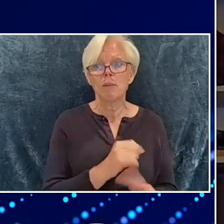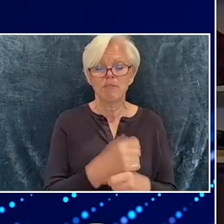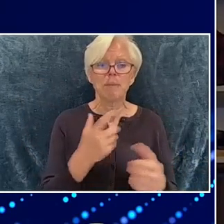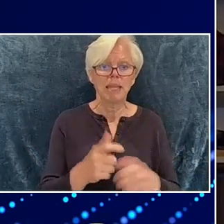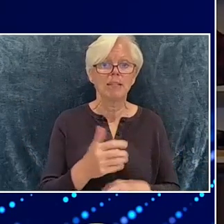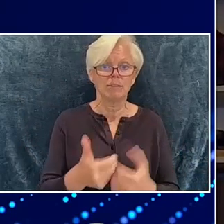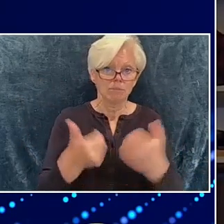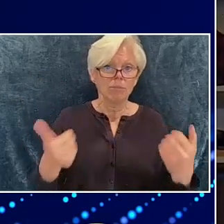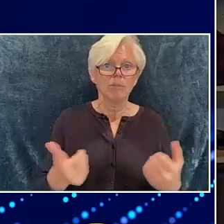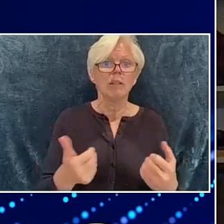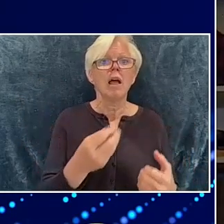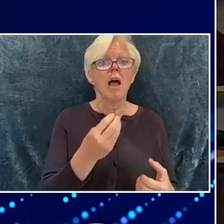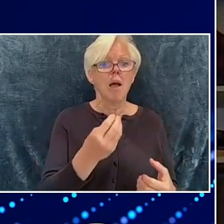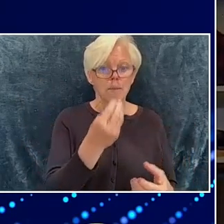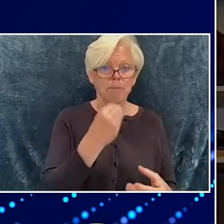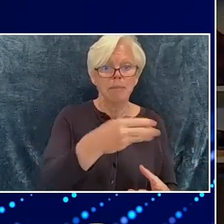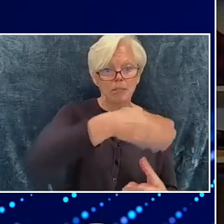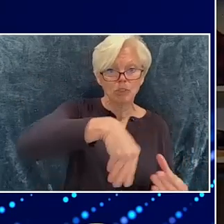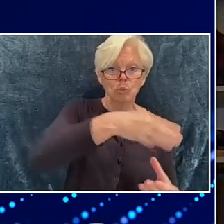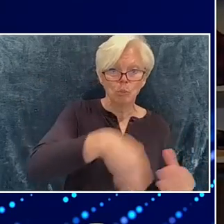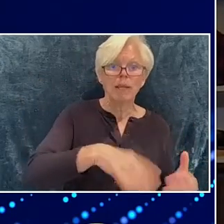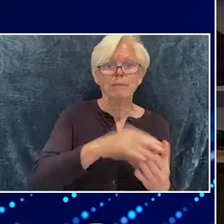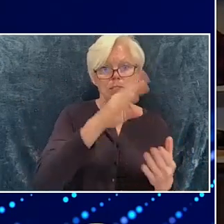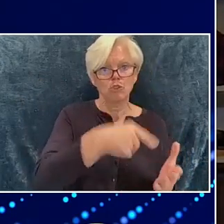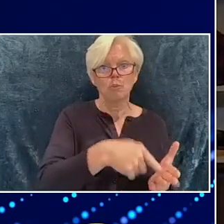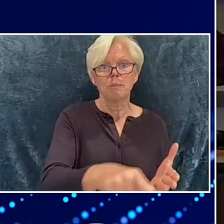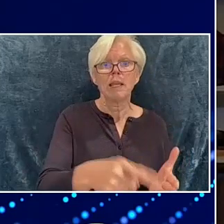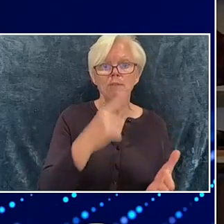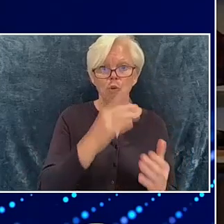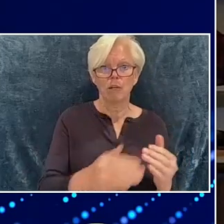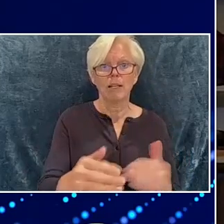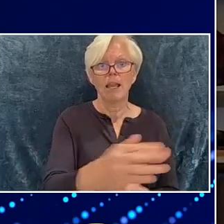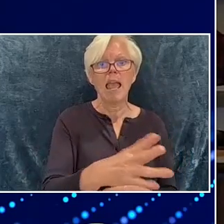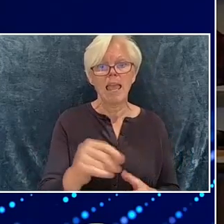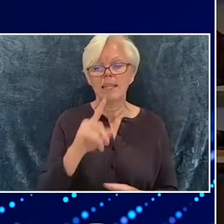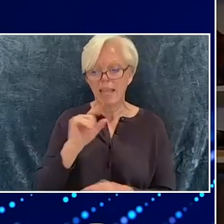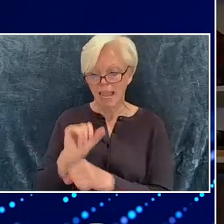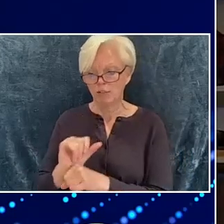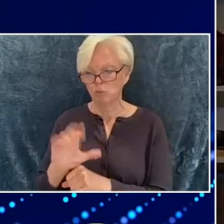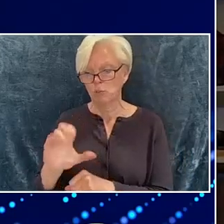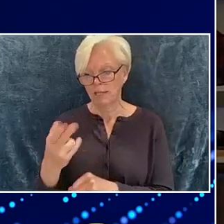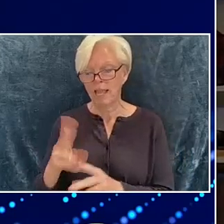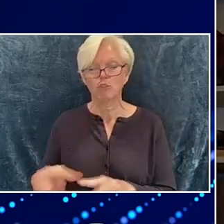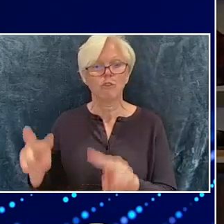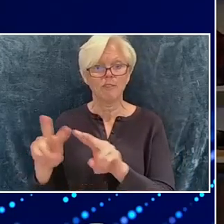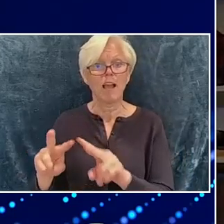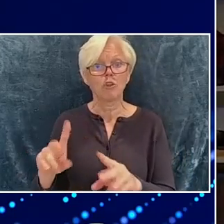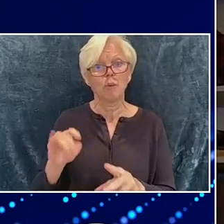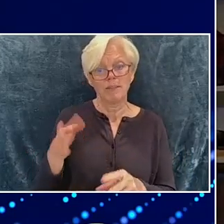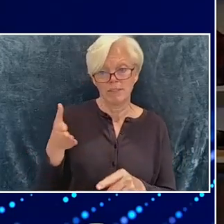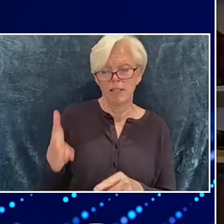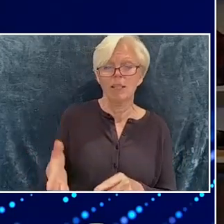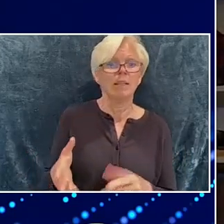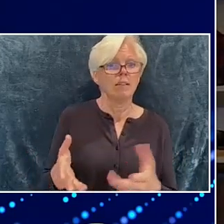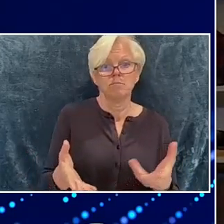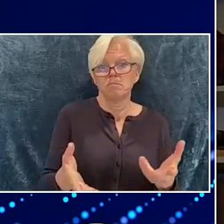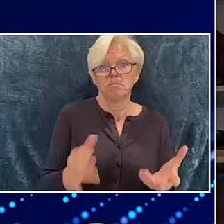meal swipes the students have paid for in advance and actual cash value, that where that exists is simply- is not- it's just-